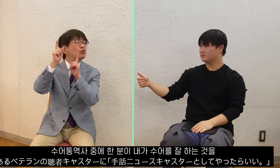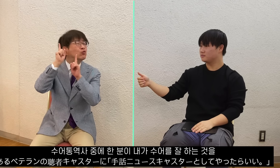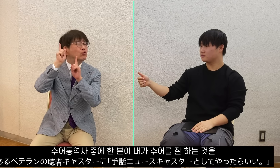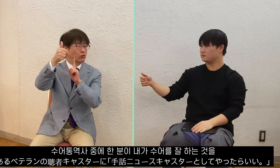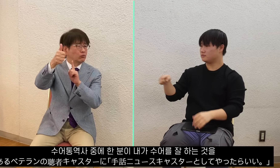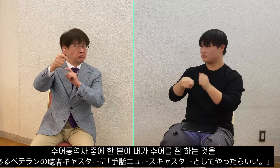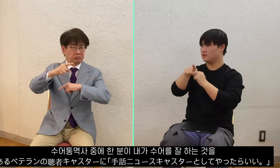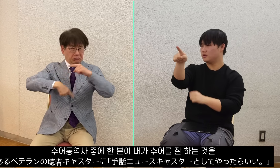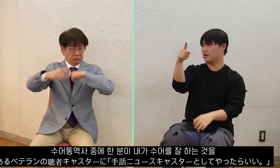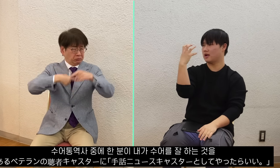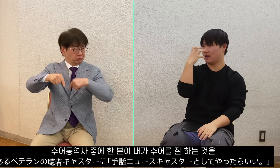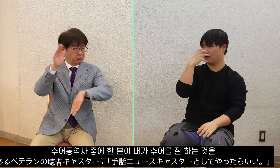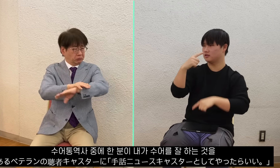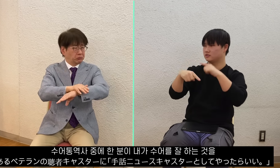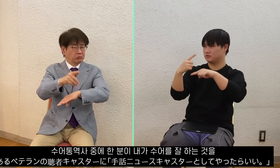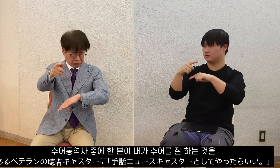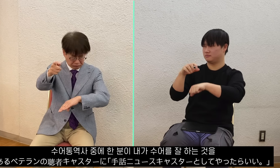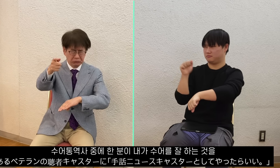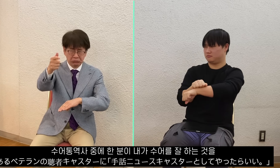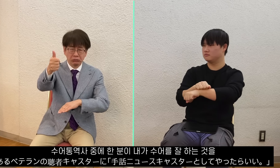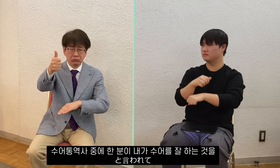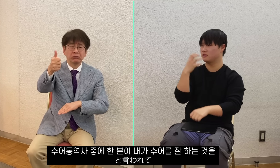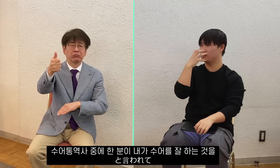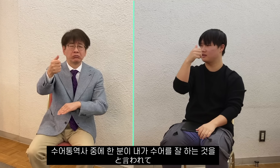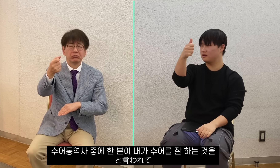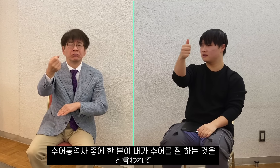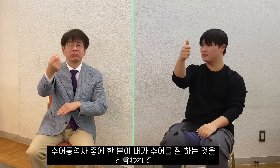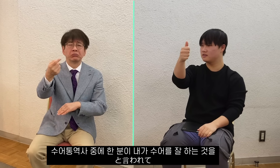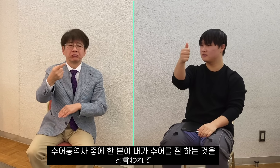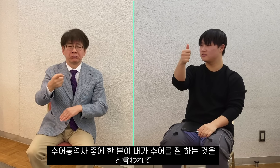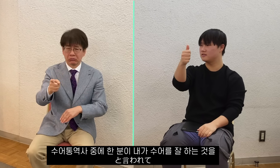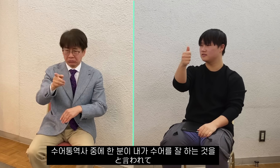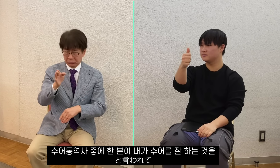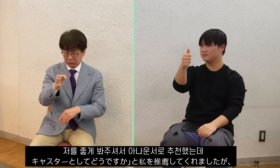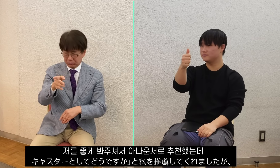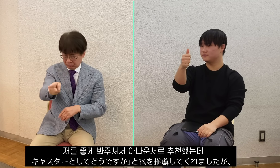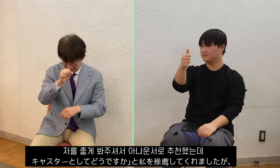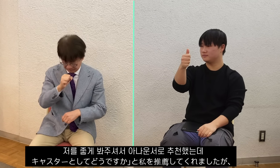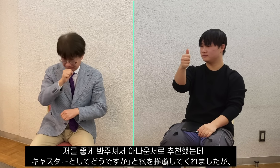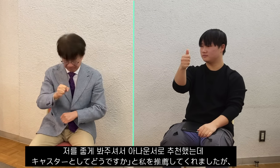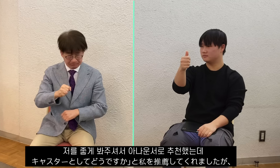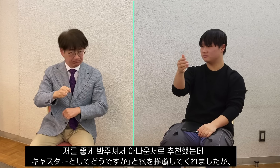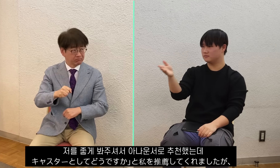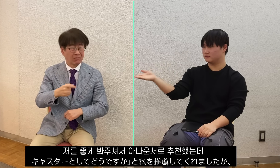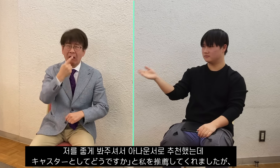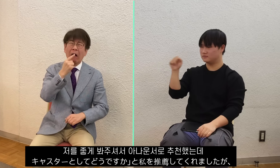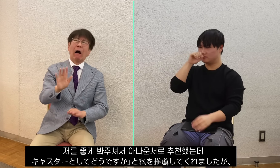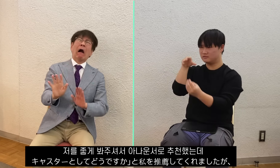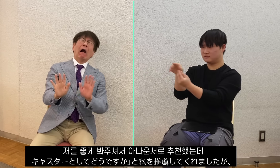One of the sign language interpreters is good at sign language.